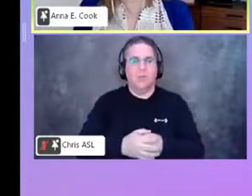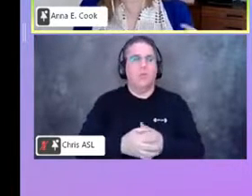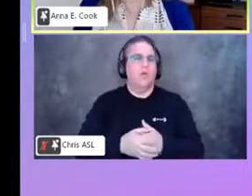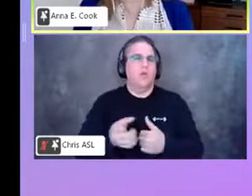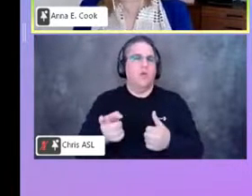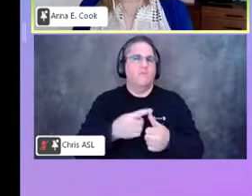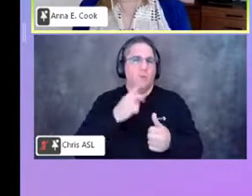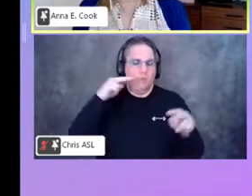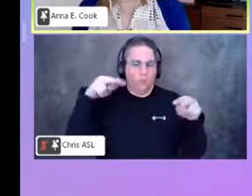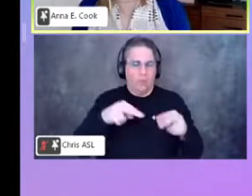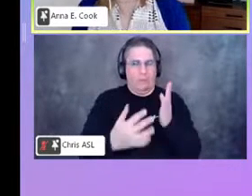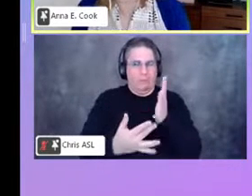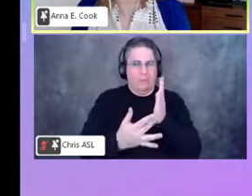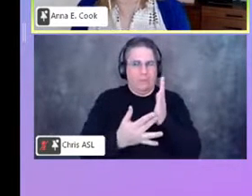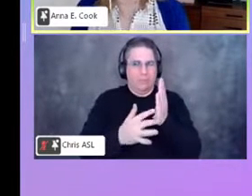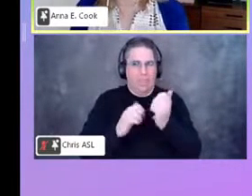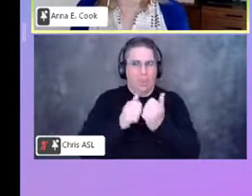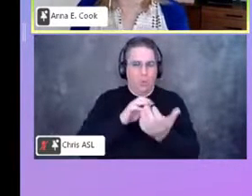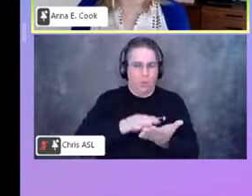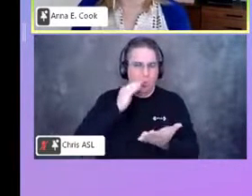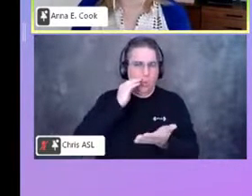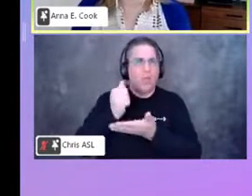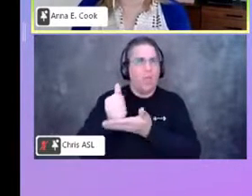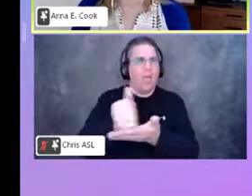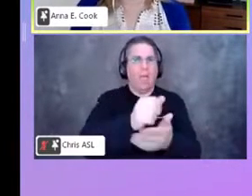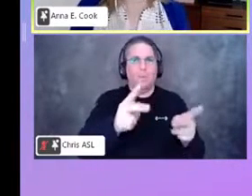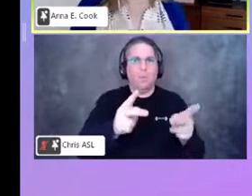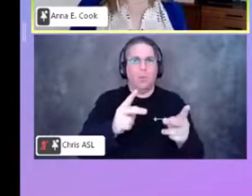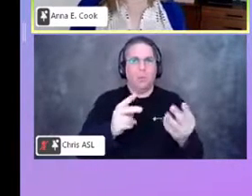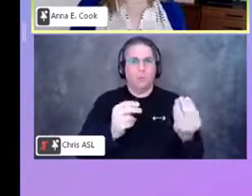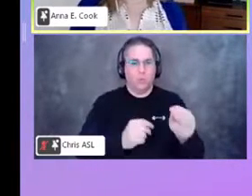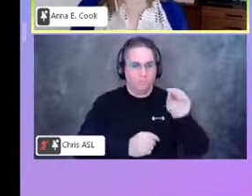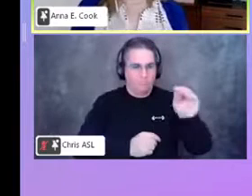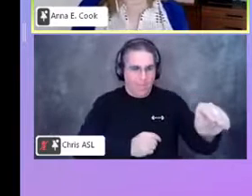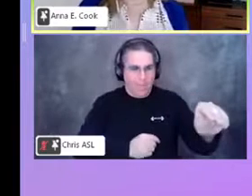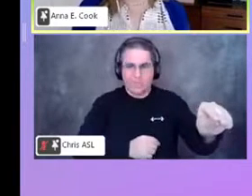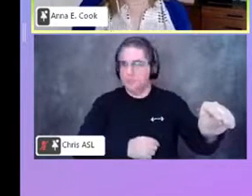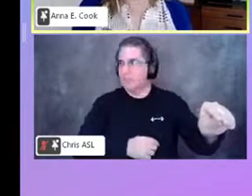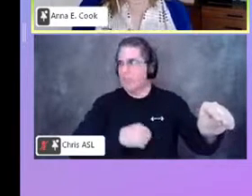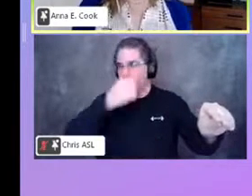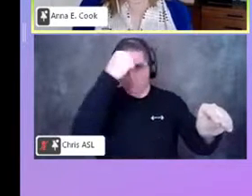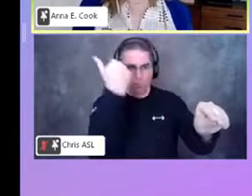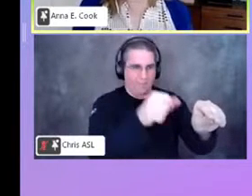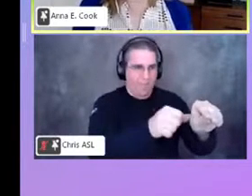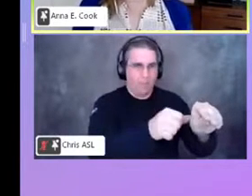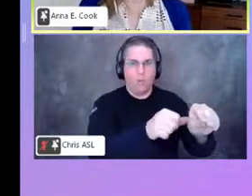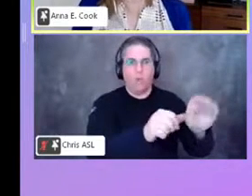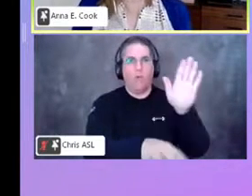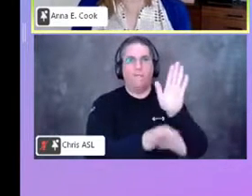create systems for replacing remembering and finding what they need does a task require